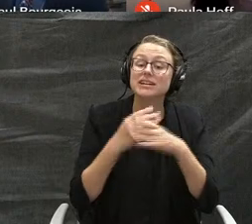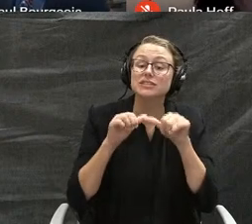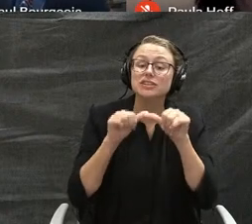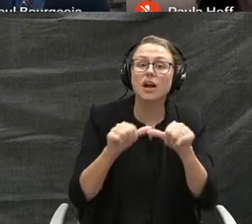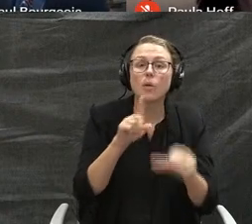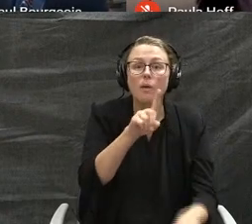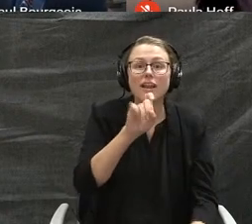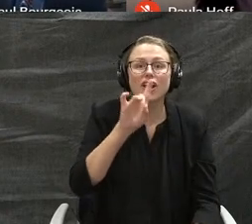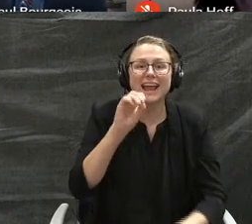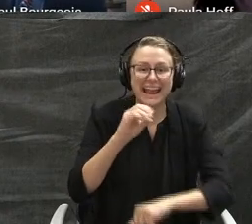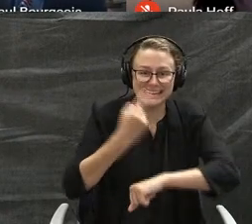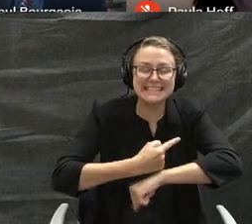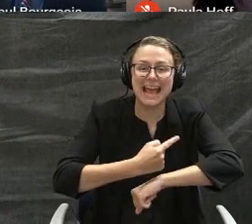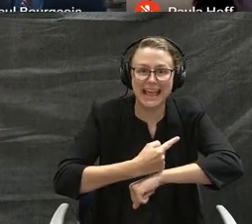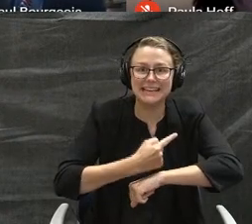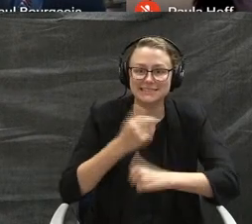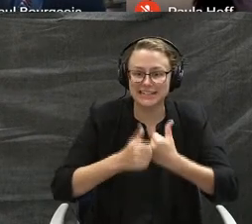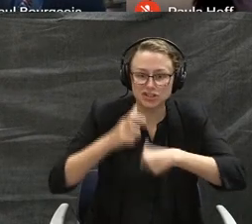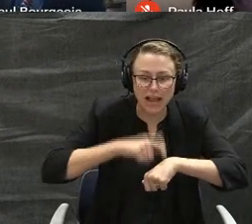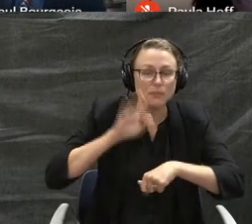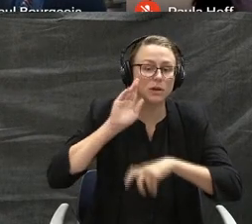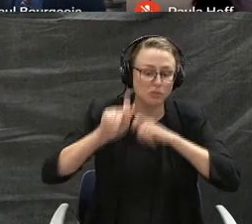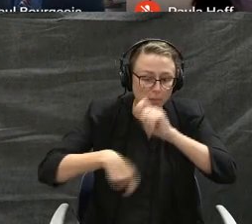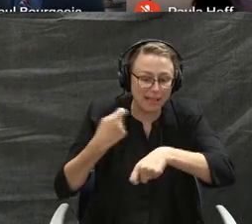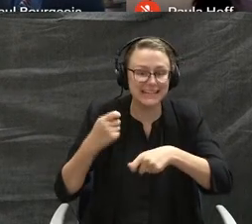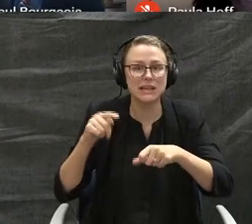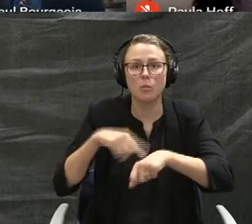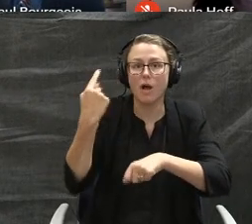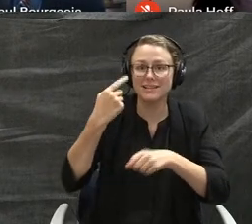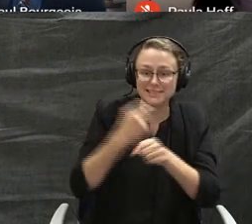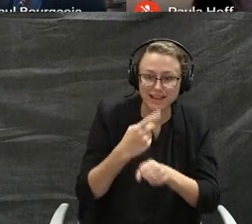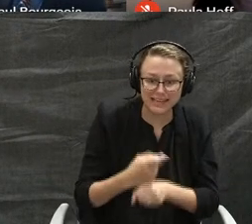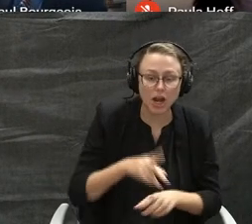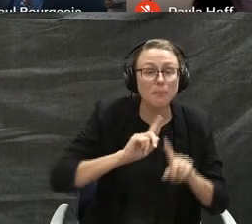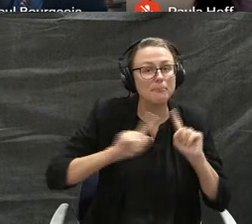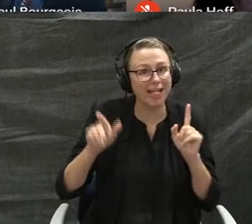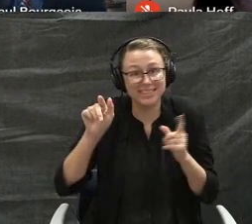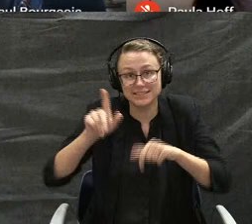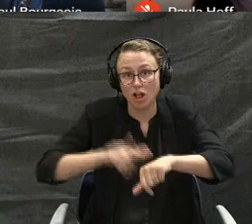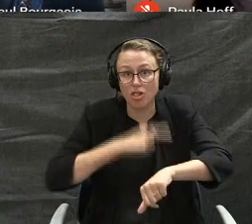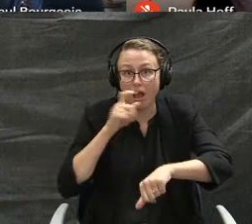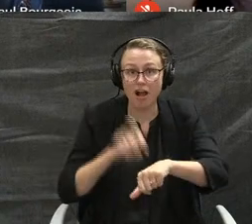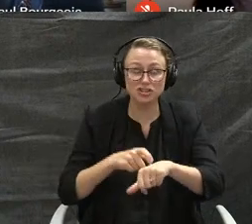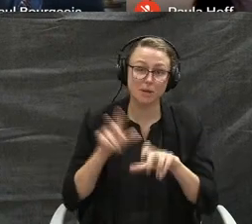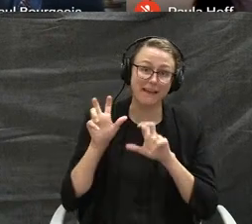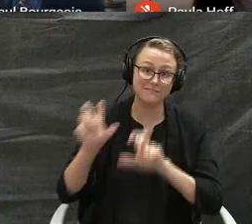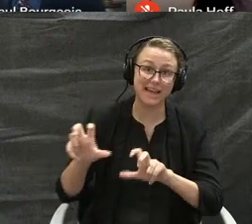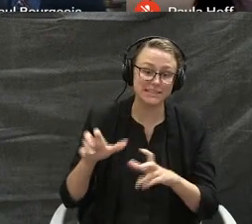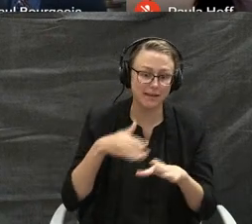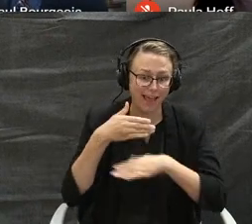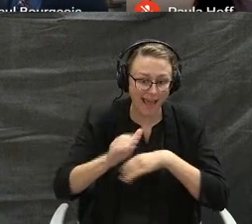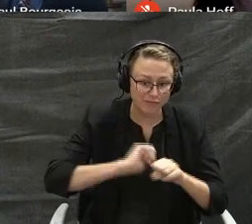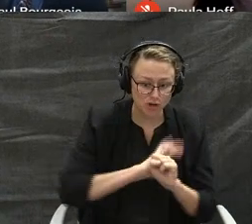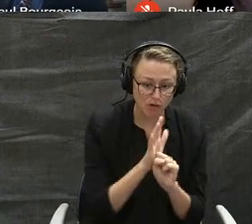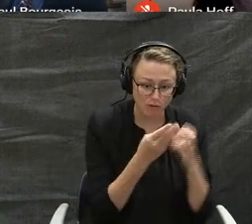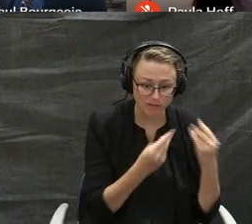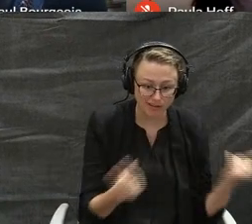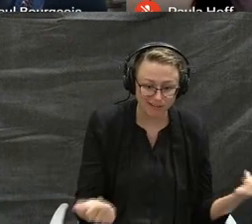basically we replace it once a year, but we also look at this as a long term investment for even after COVID-19. From the